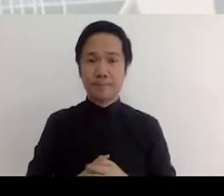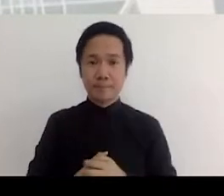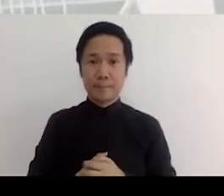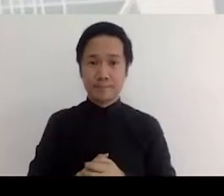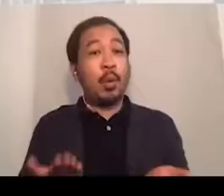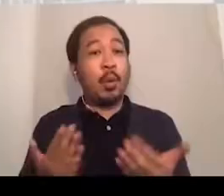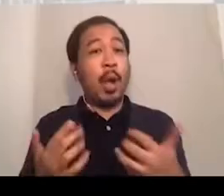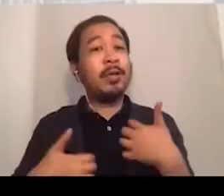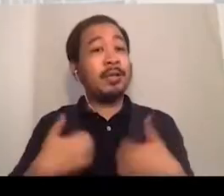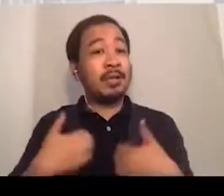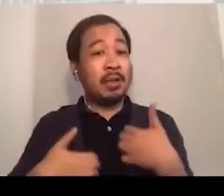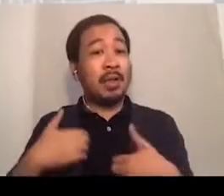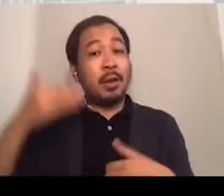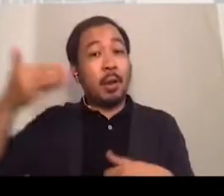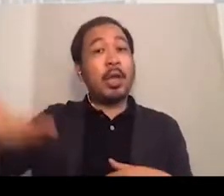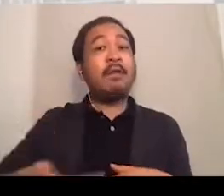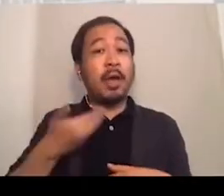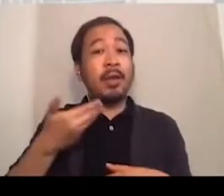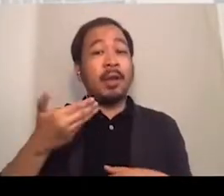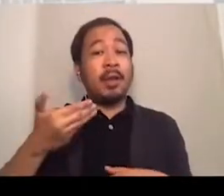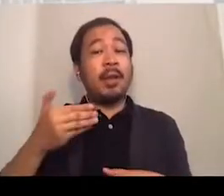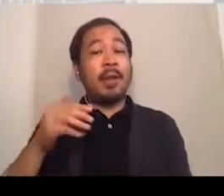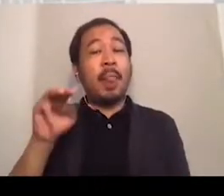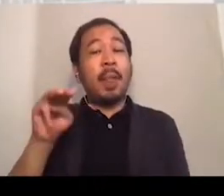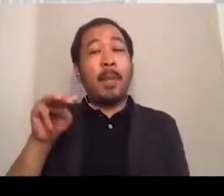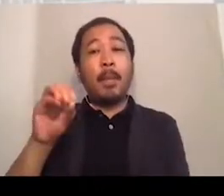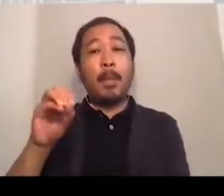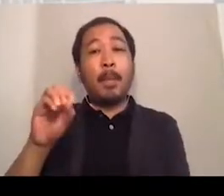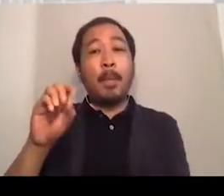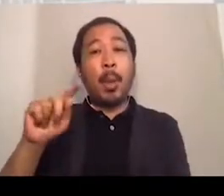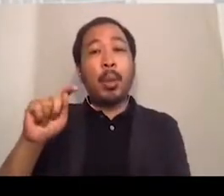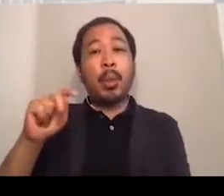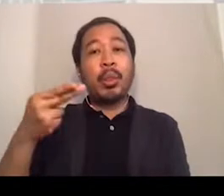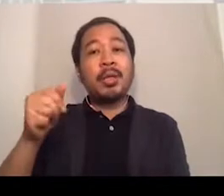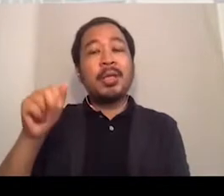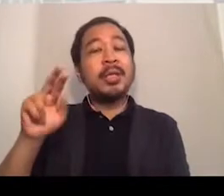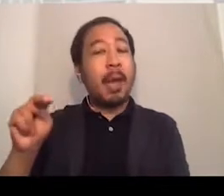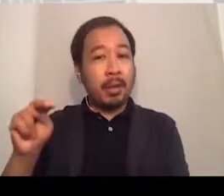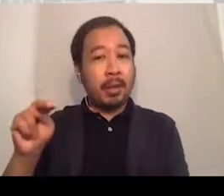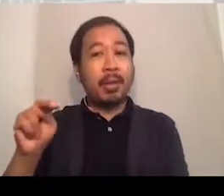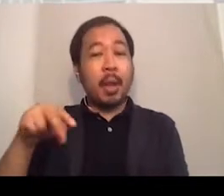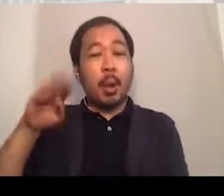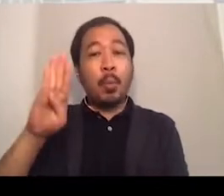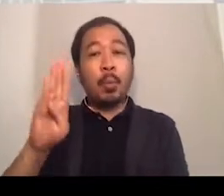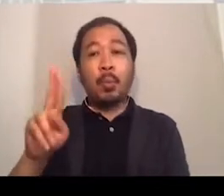Also an ESCAP Champion for the Asian and Pacific Decade of Persons with Disabilities.